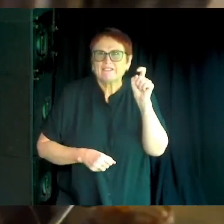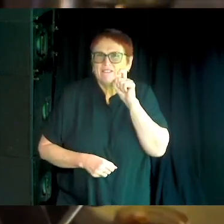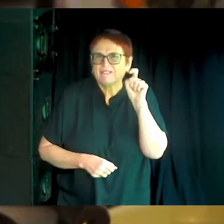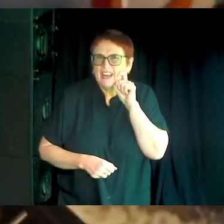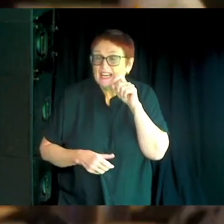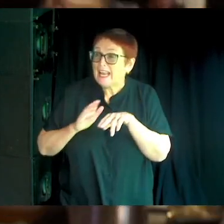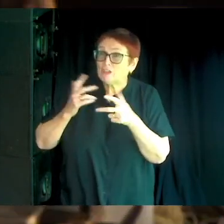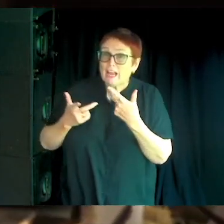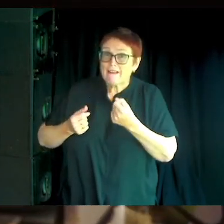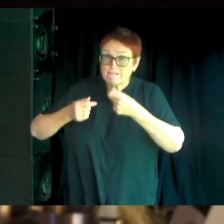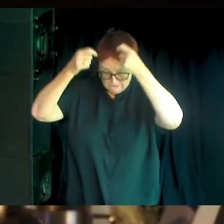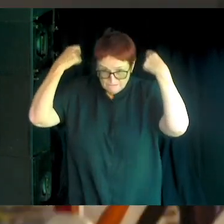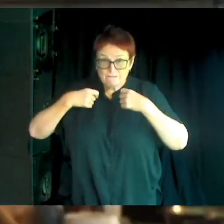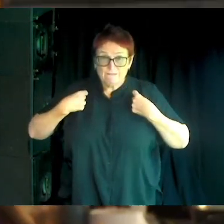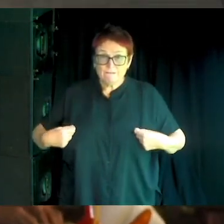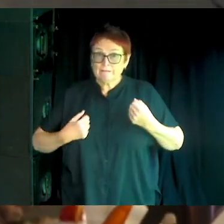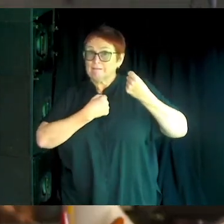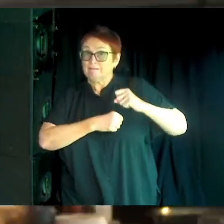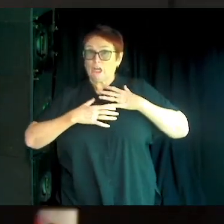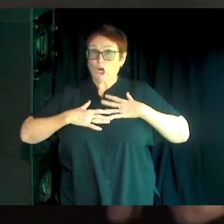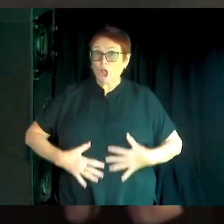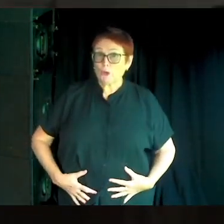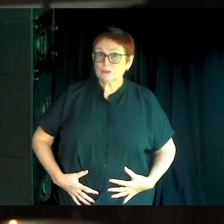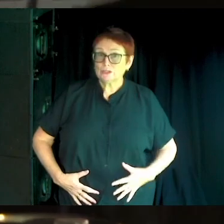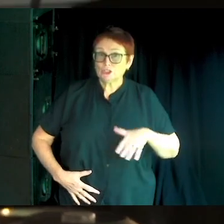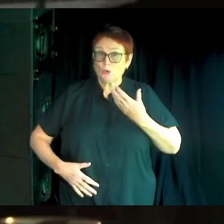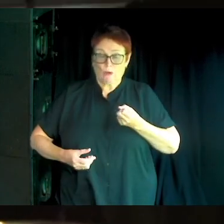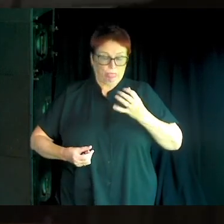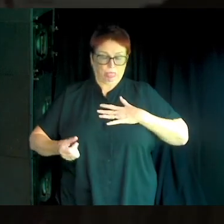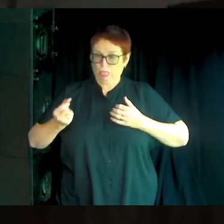thing at the restaurant to protect your customer from the messiness of the crab not really they